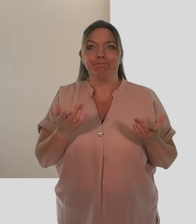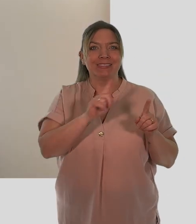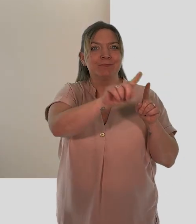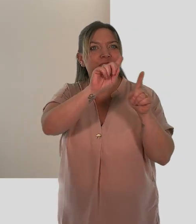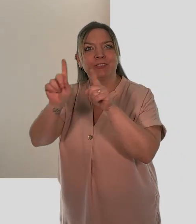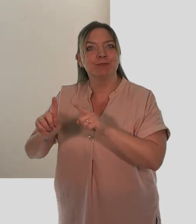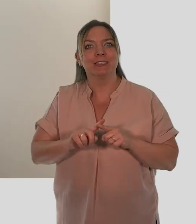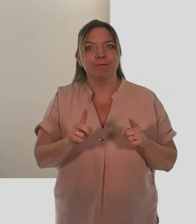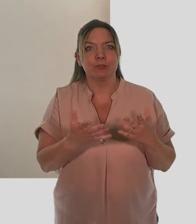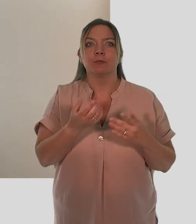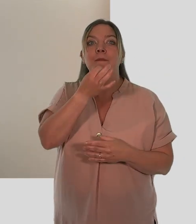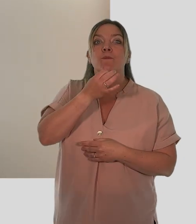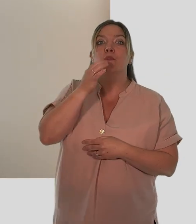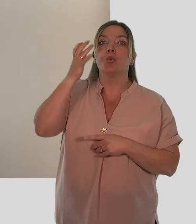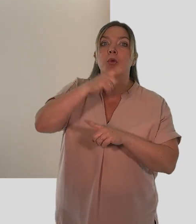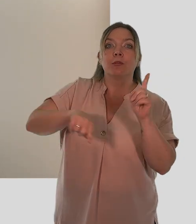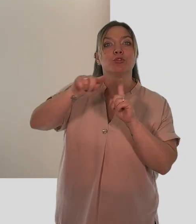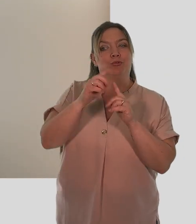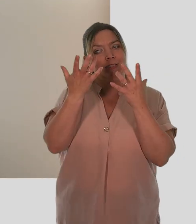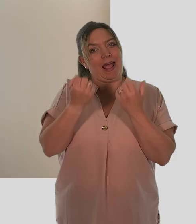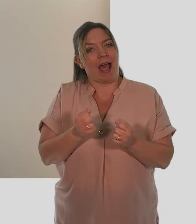These innovative tools have the potential